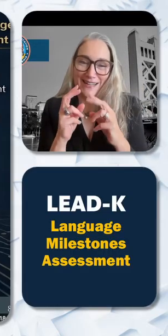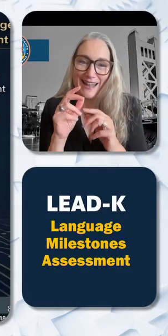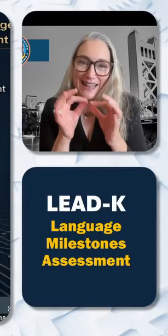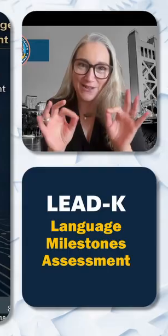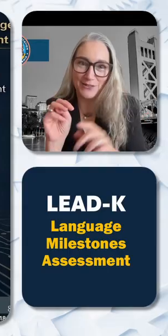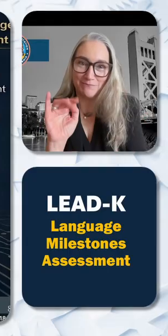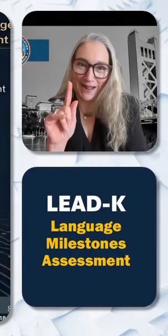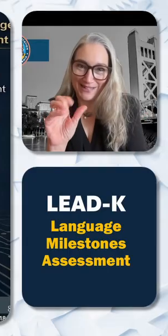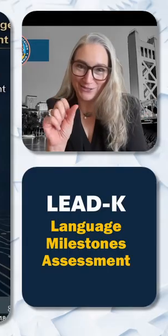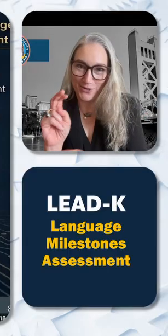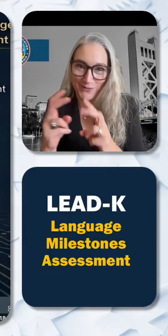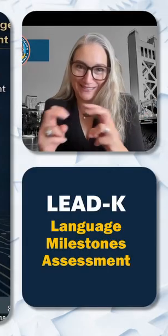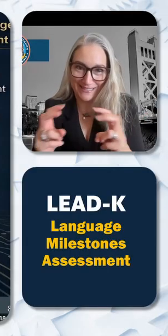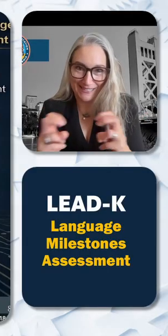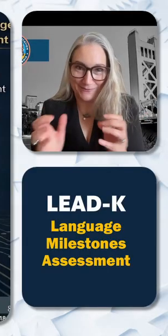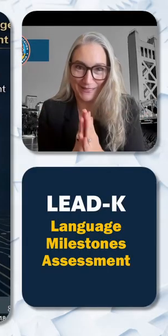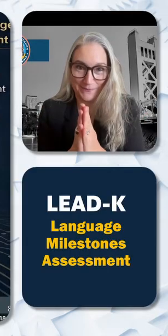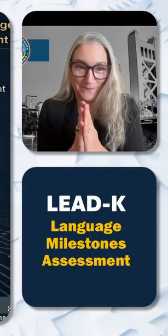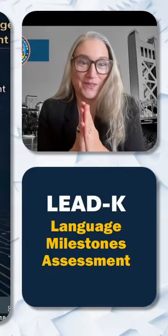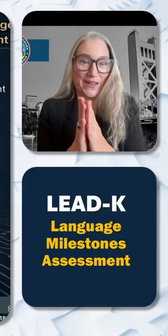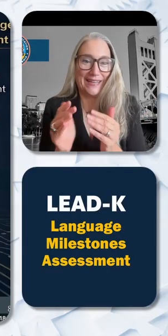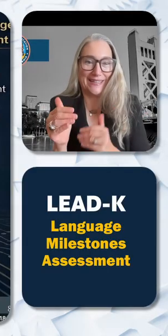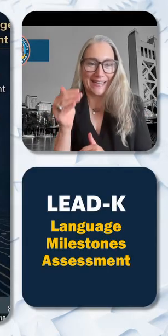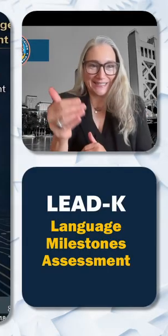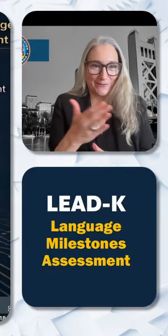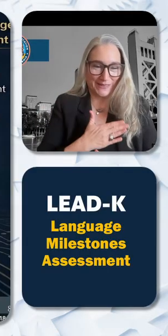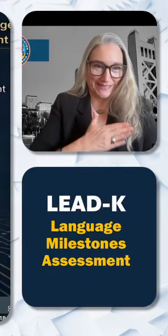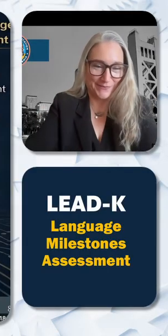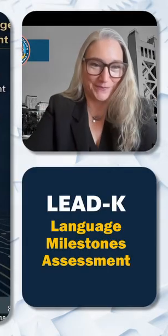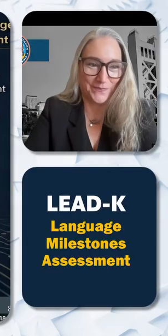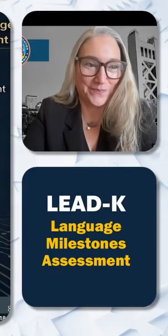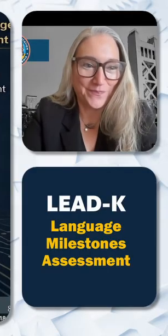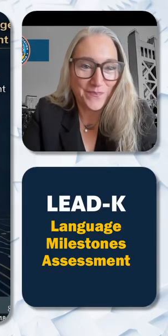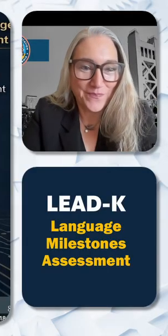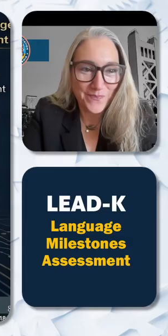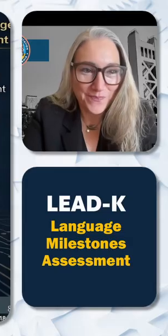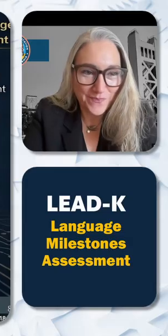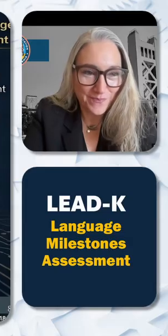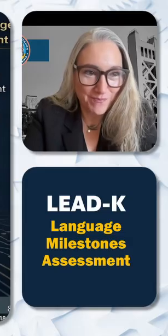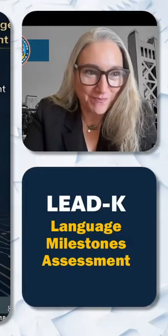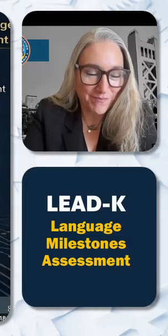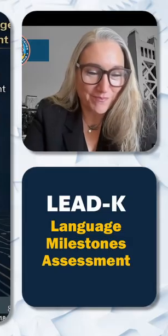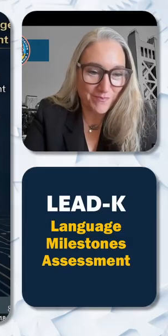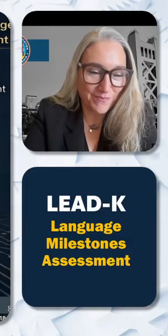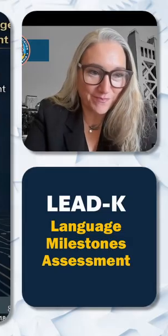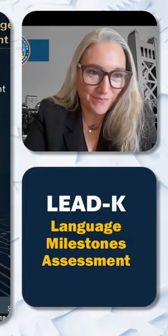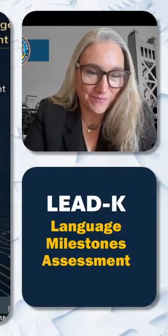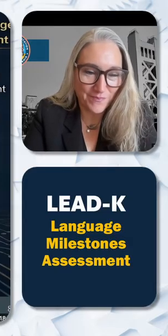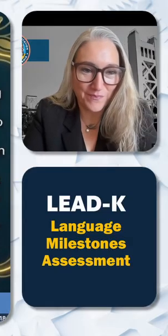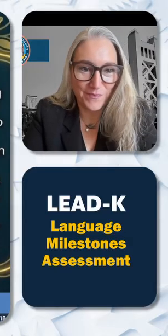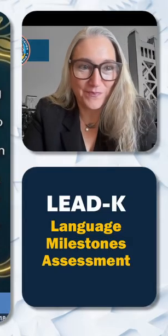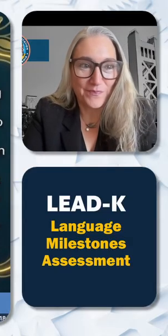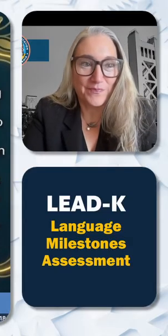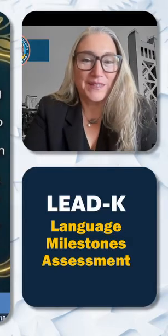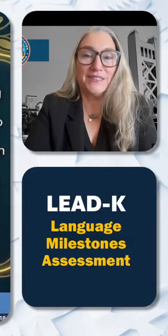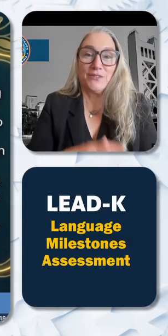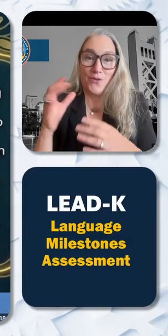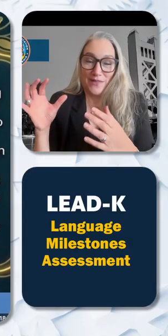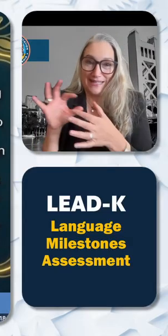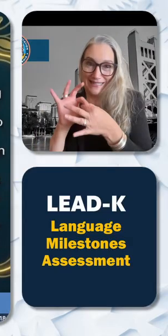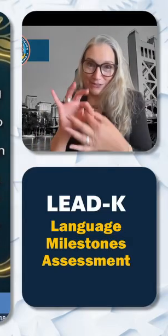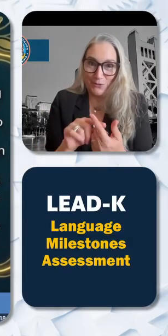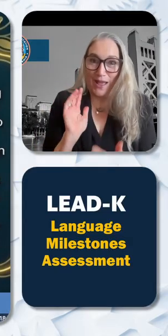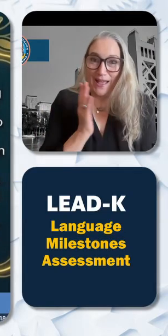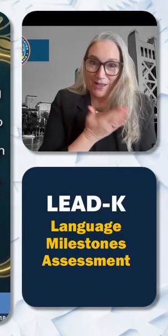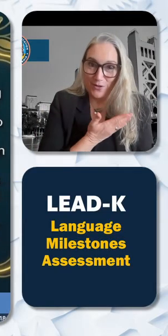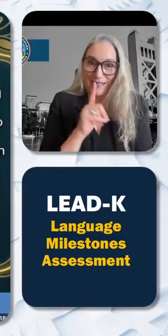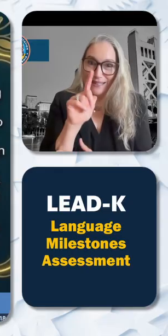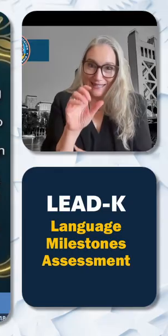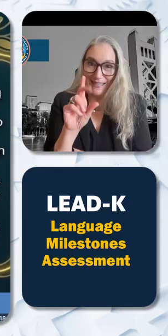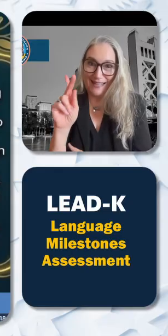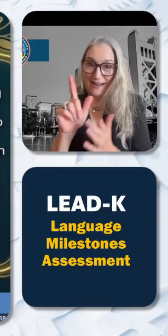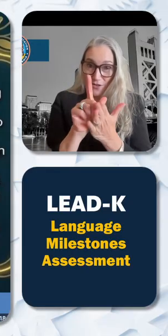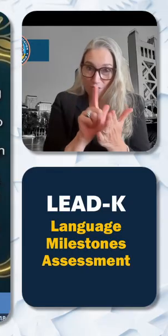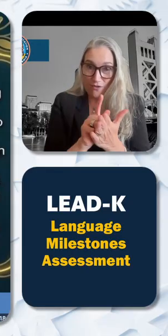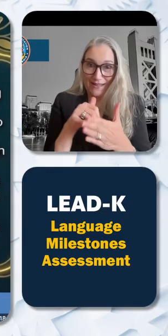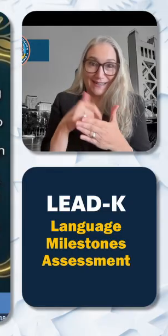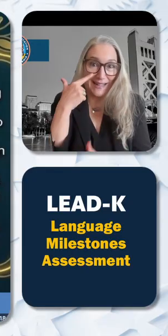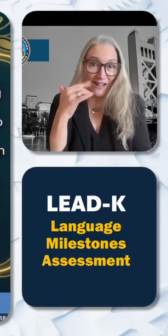along with the name of our Language Milestones Assessment. Next slide, please.